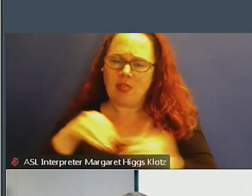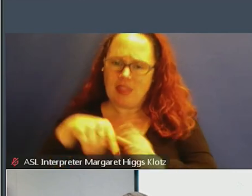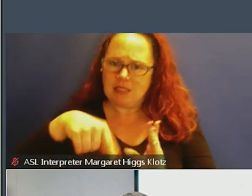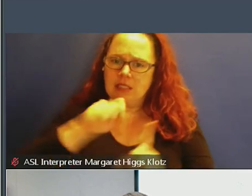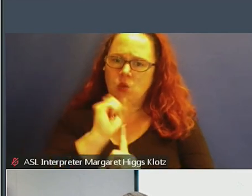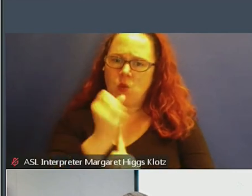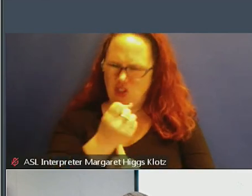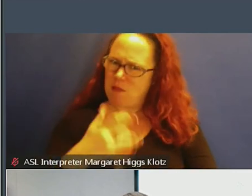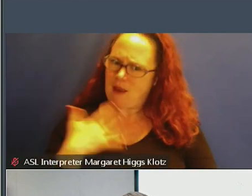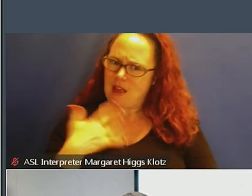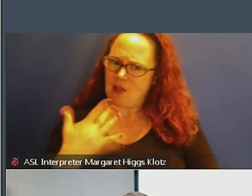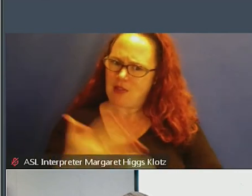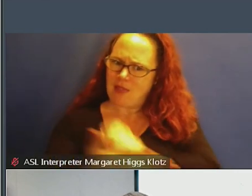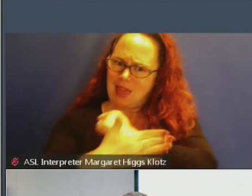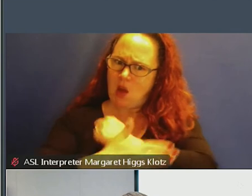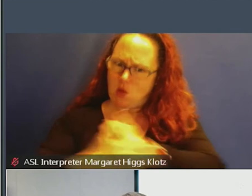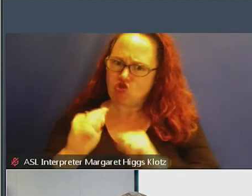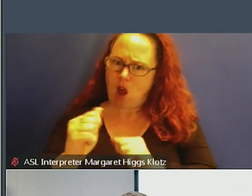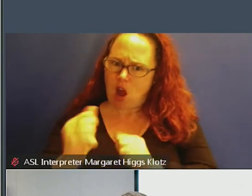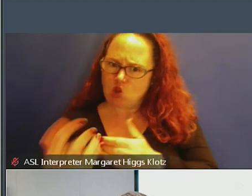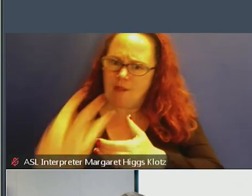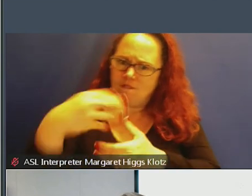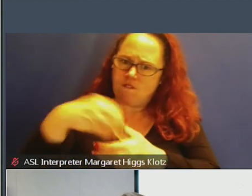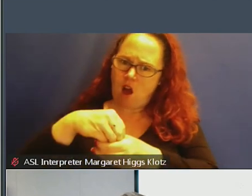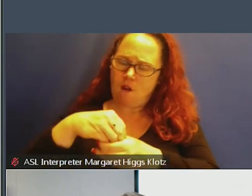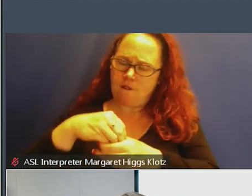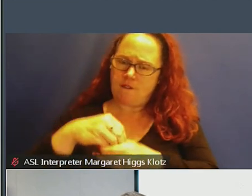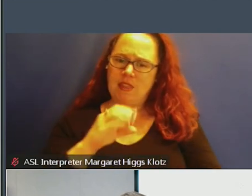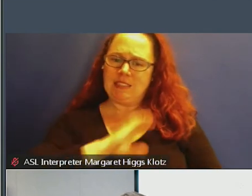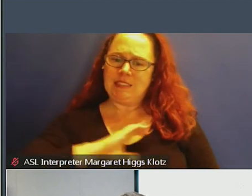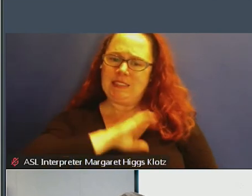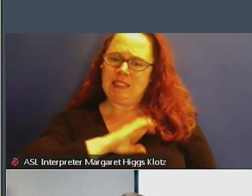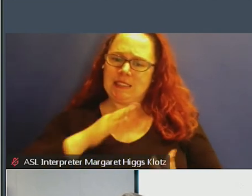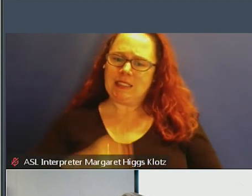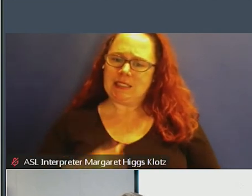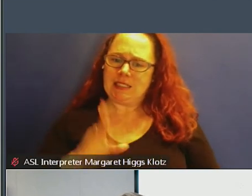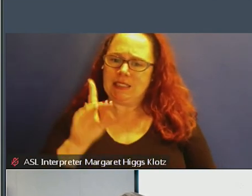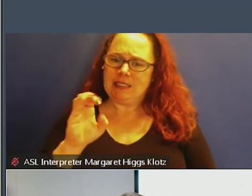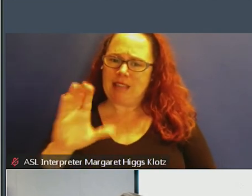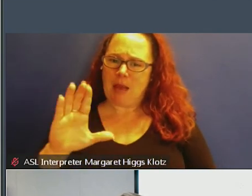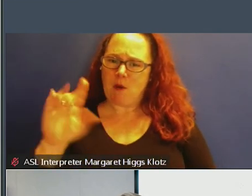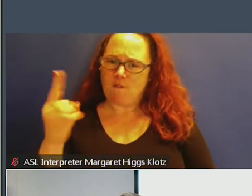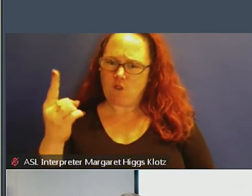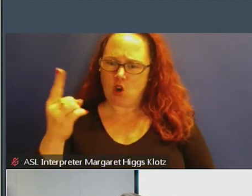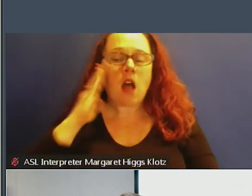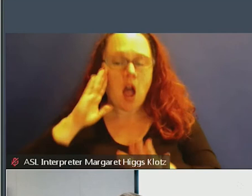citizens in terms of their December 1st meeting. I know Mr. Nelson has indicated there was something a little bit different. He has a different perhaps.